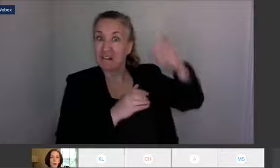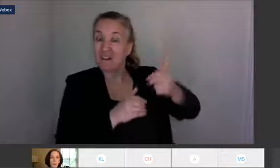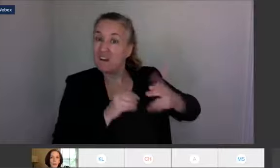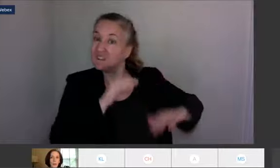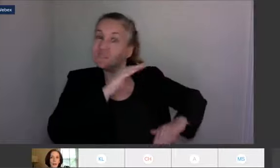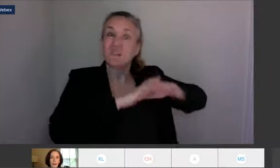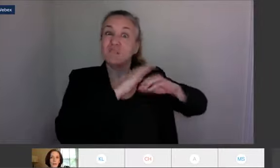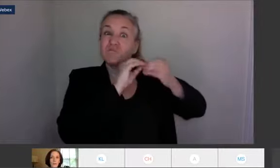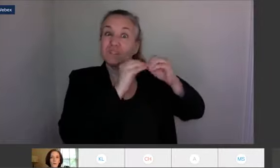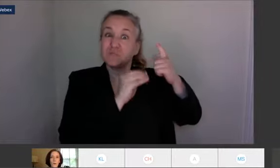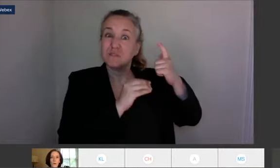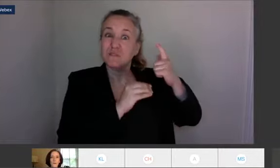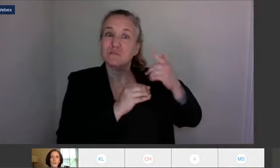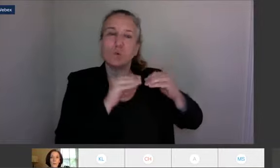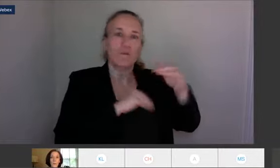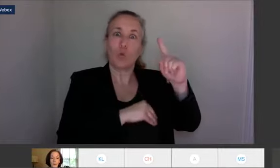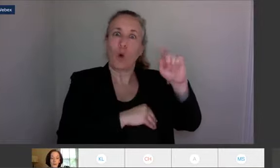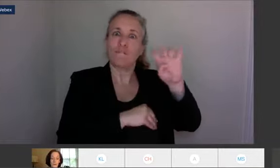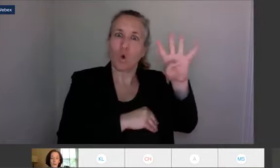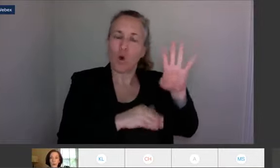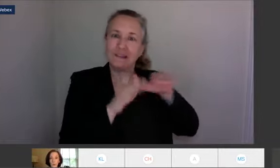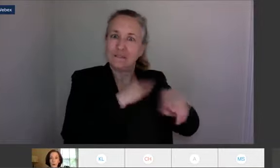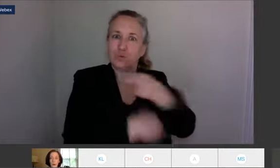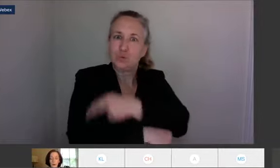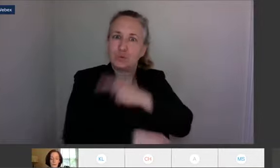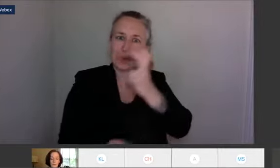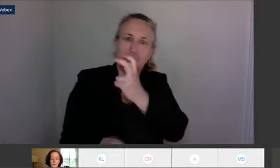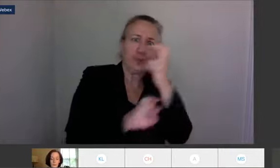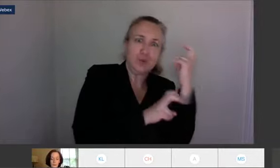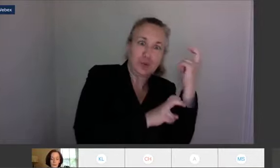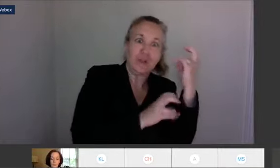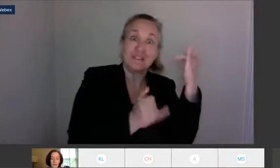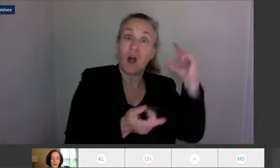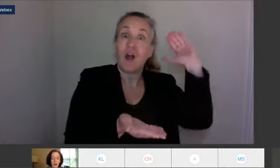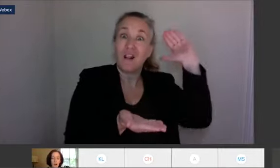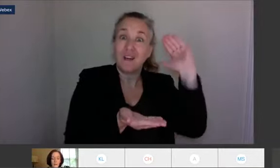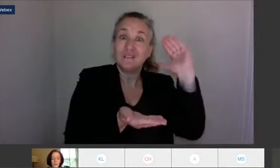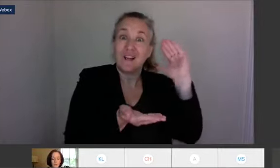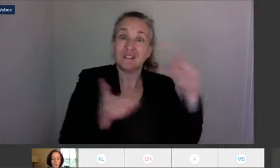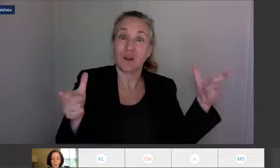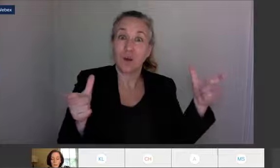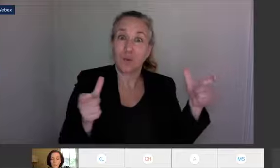hospitalized so this is very good progress the situation